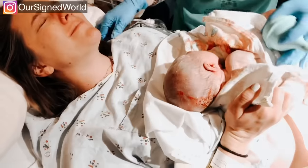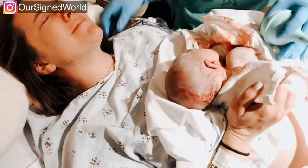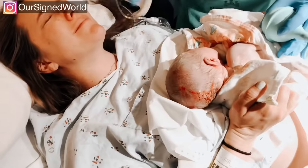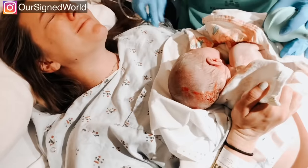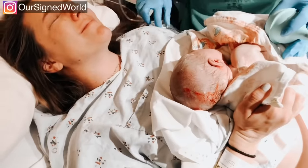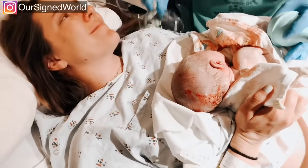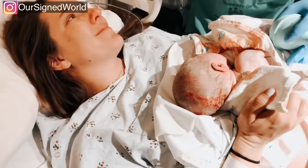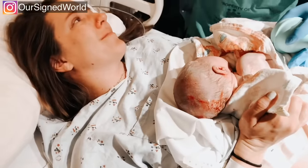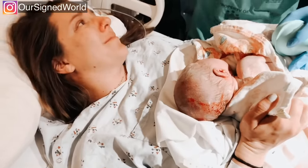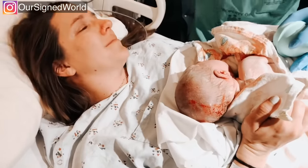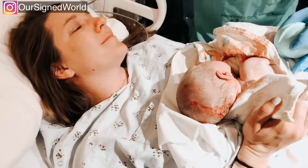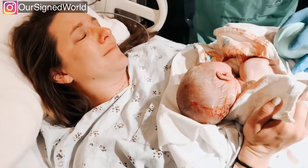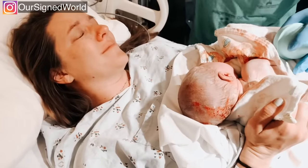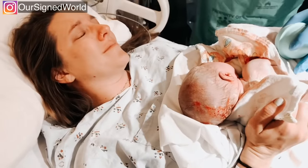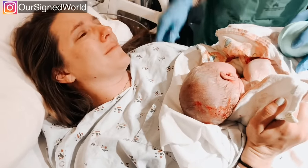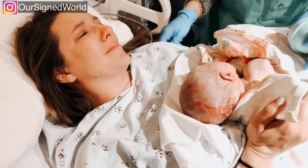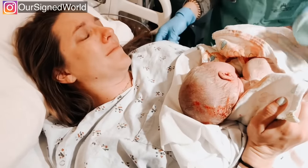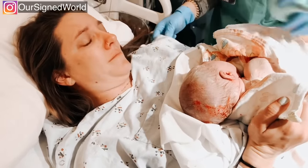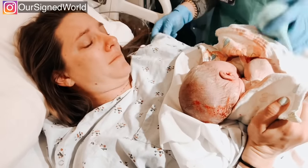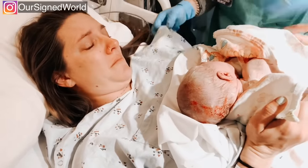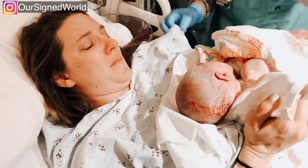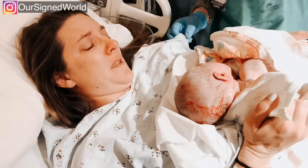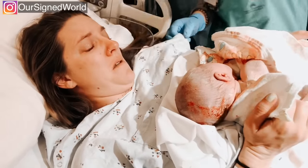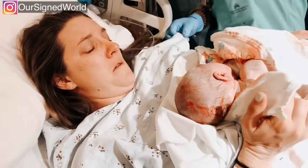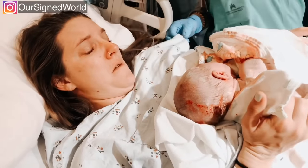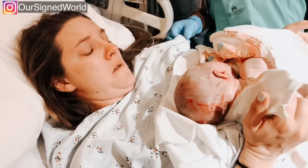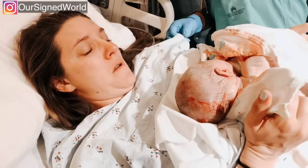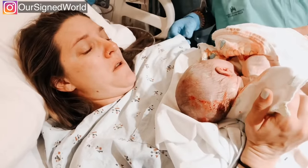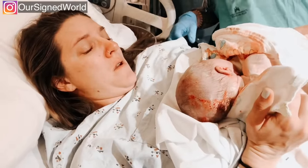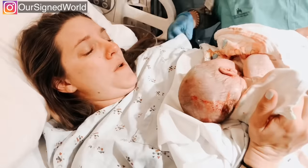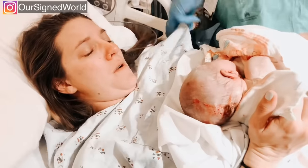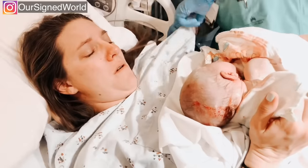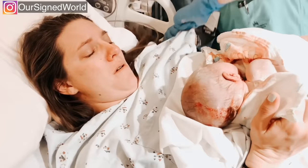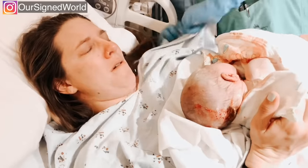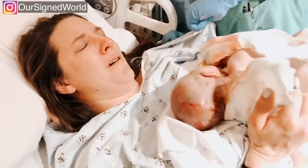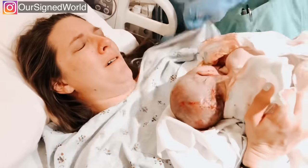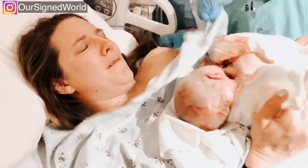Nurse: Do you want skin to skin? C: Yeah. Nurse: You did just a good job!